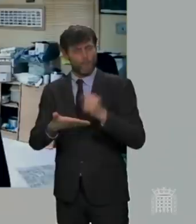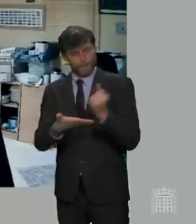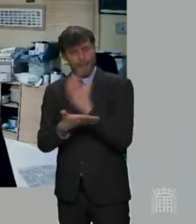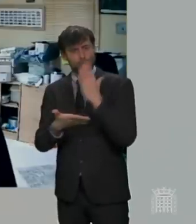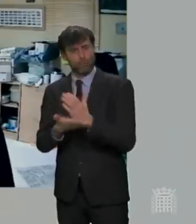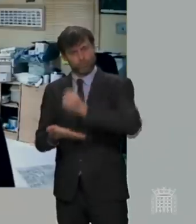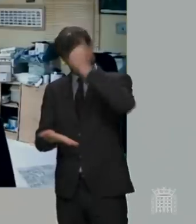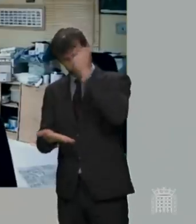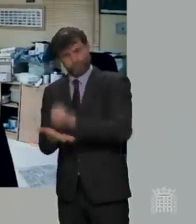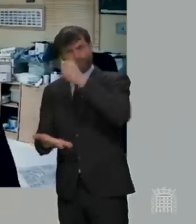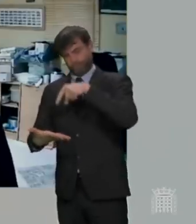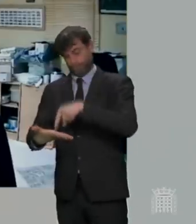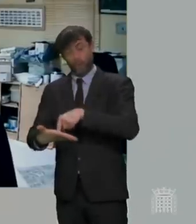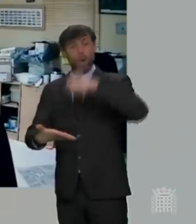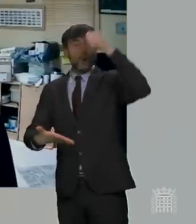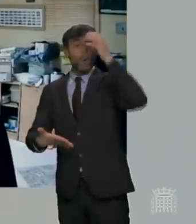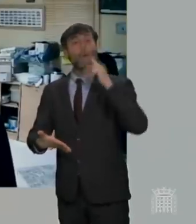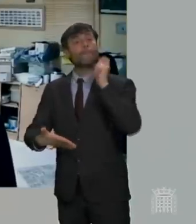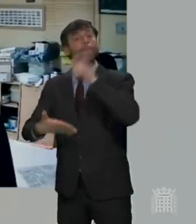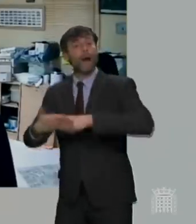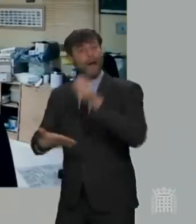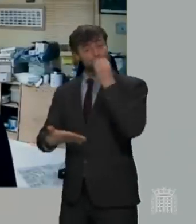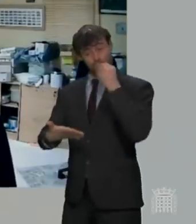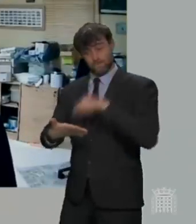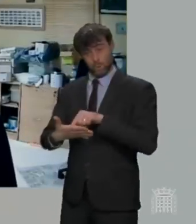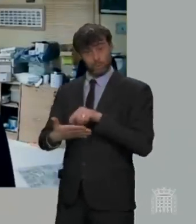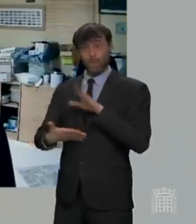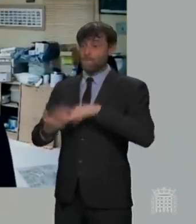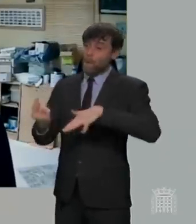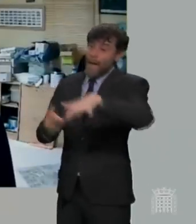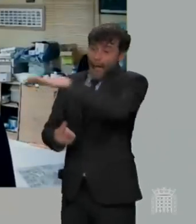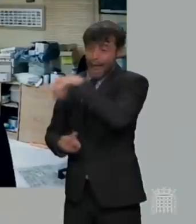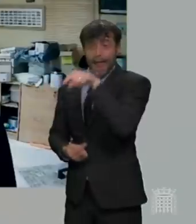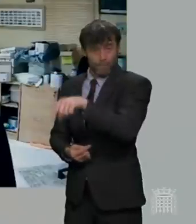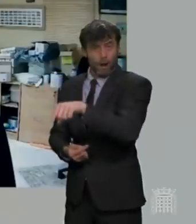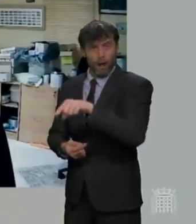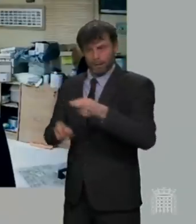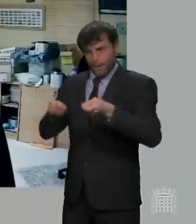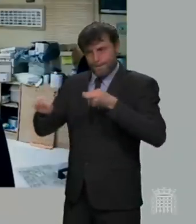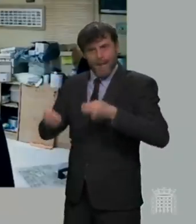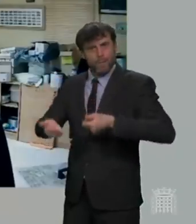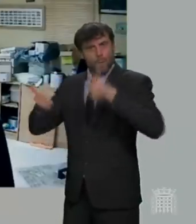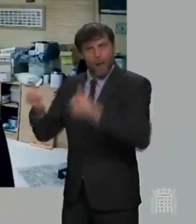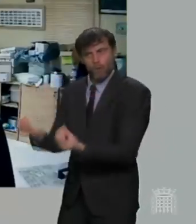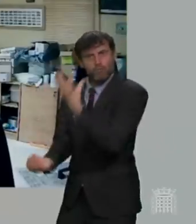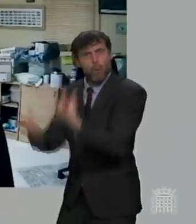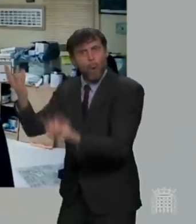can see clearly whether the products they buy come from sustainable sources or from producers who are